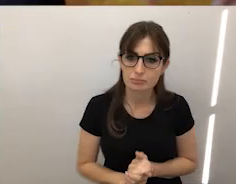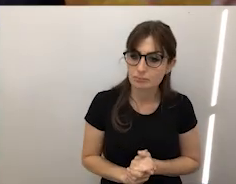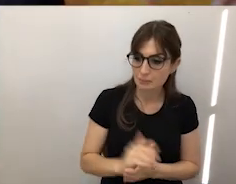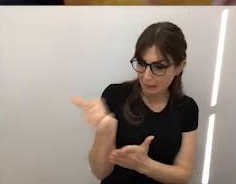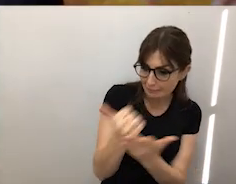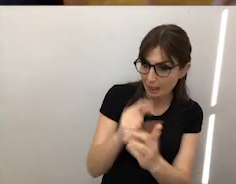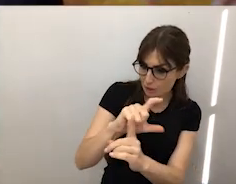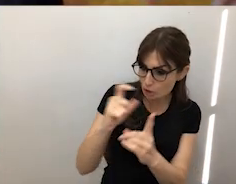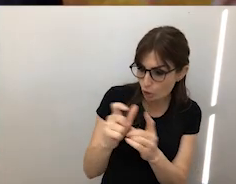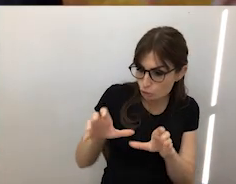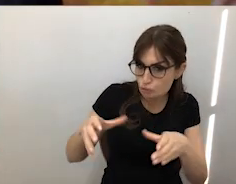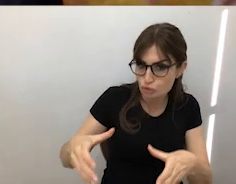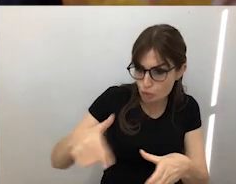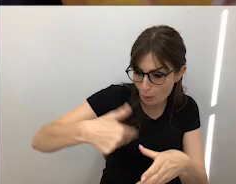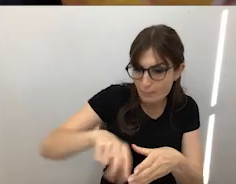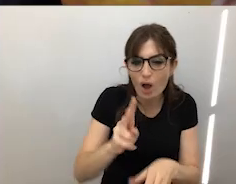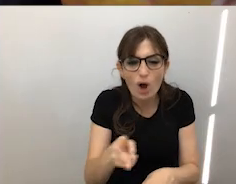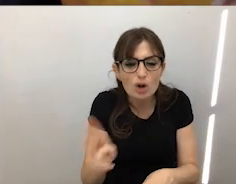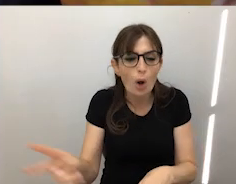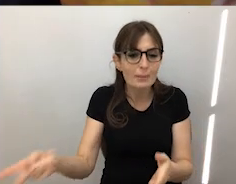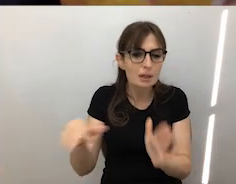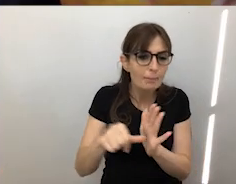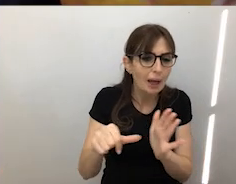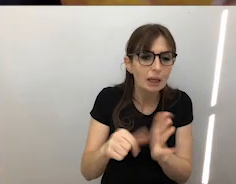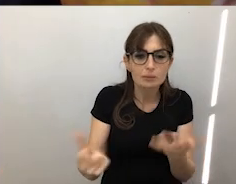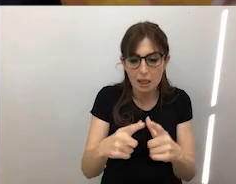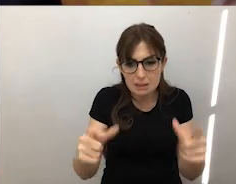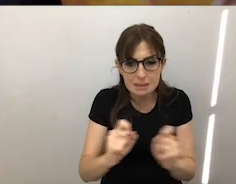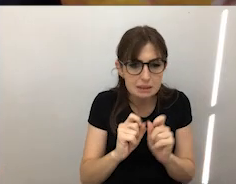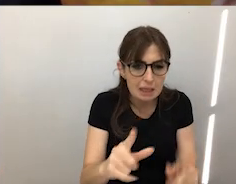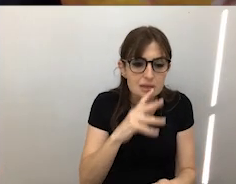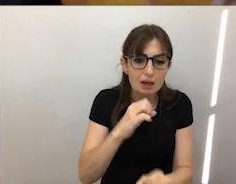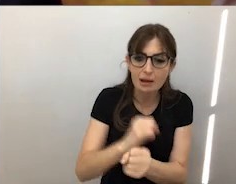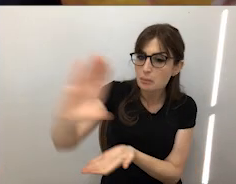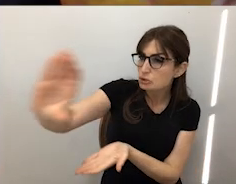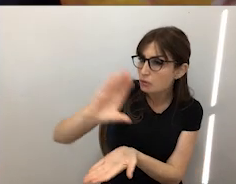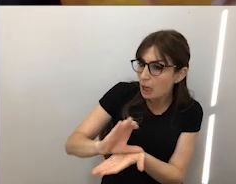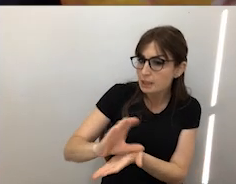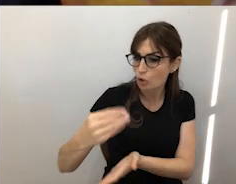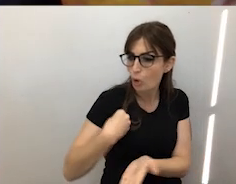In the arts and cultural sector, common types of revenue include ticket sales, government grants,